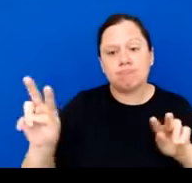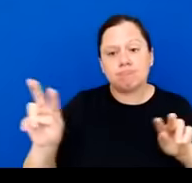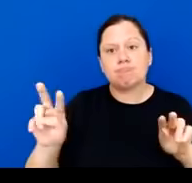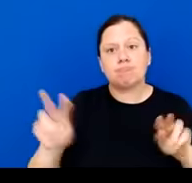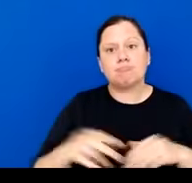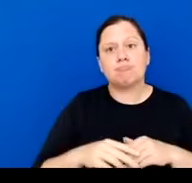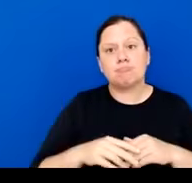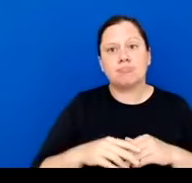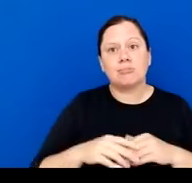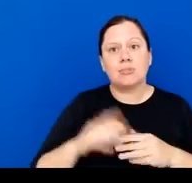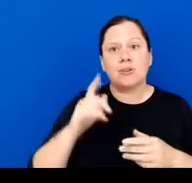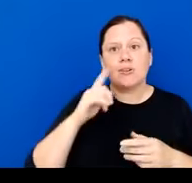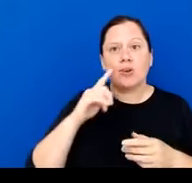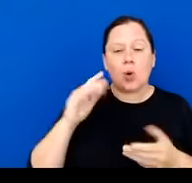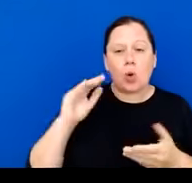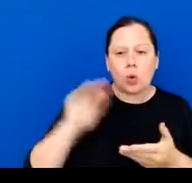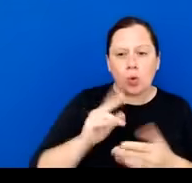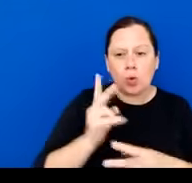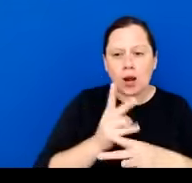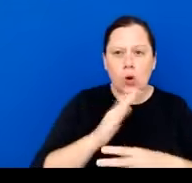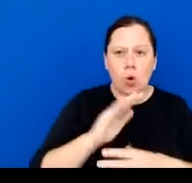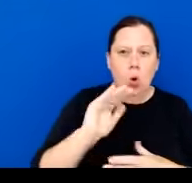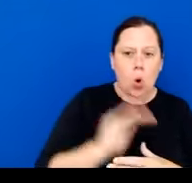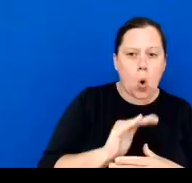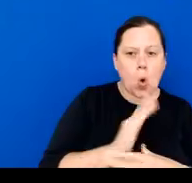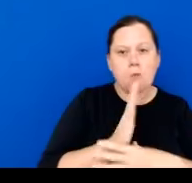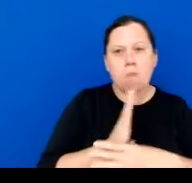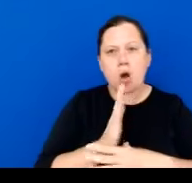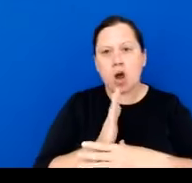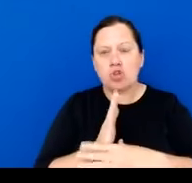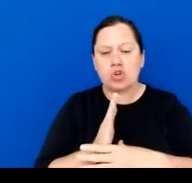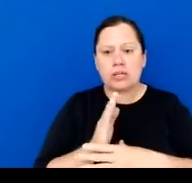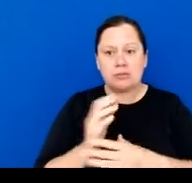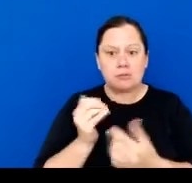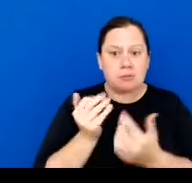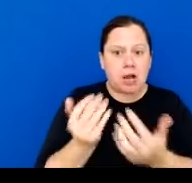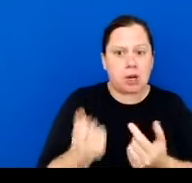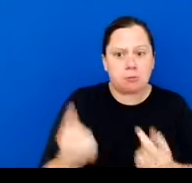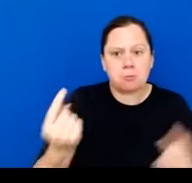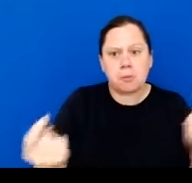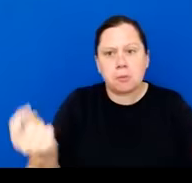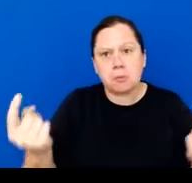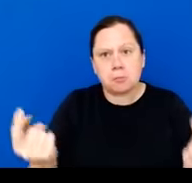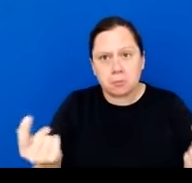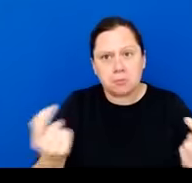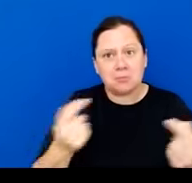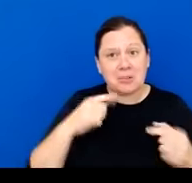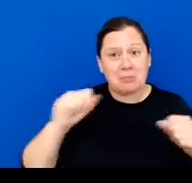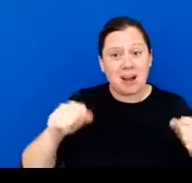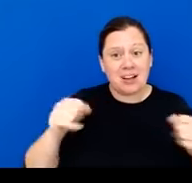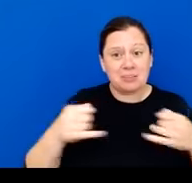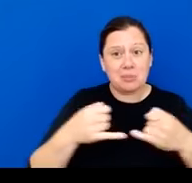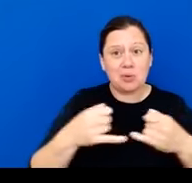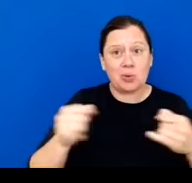there's a good probability we'll see an increase in the perimeter tomorrow not thinking miles, I'm thinking more of feet